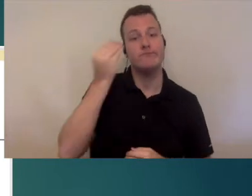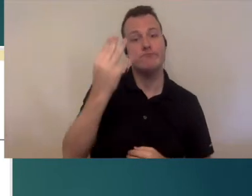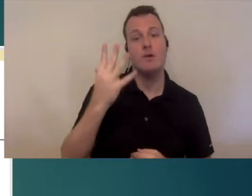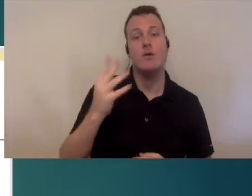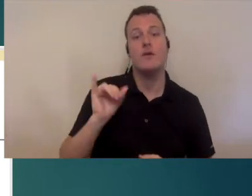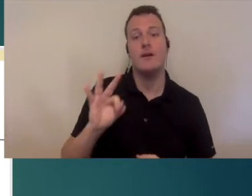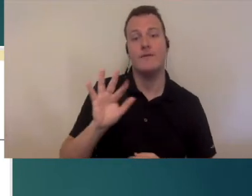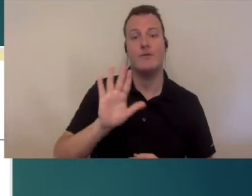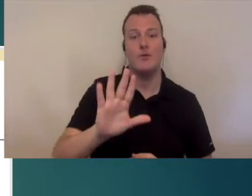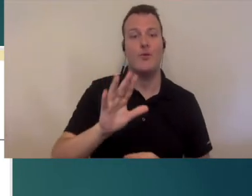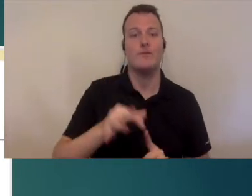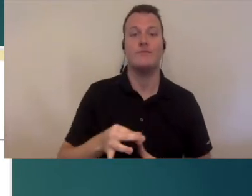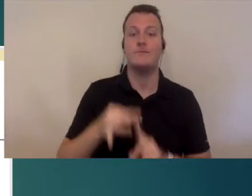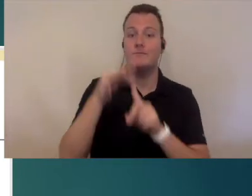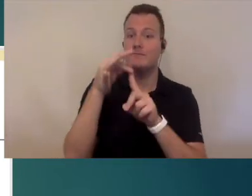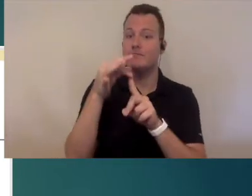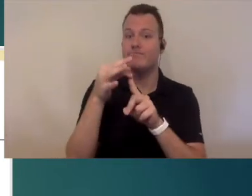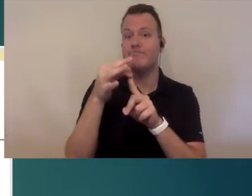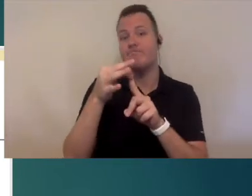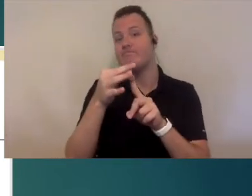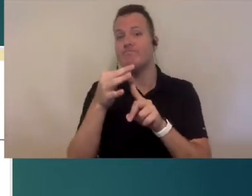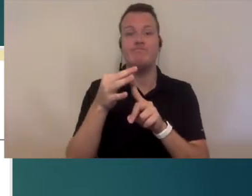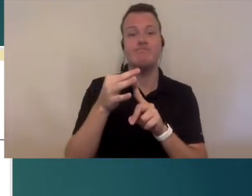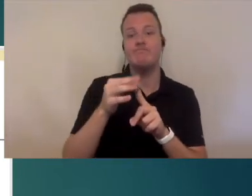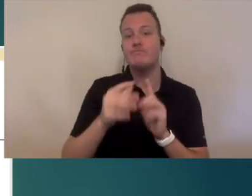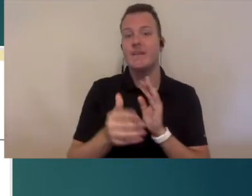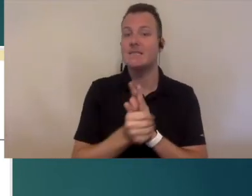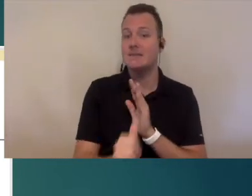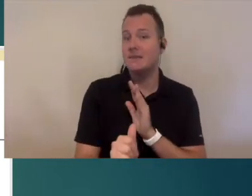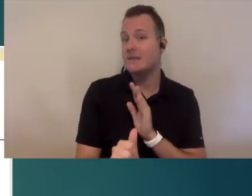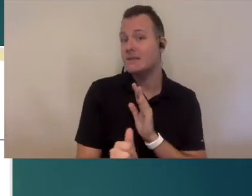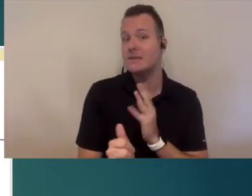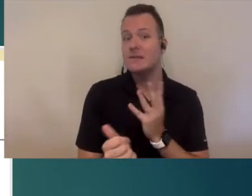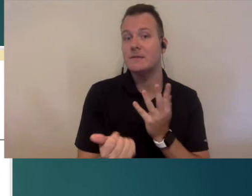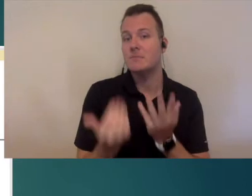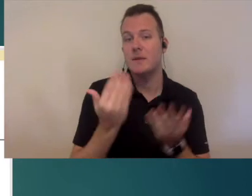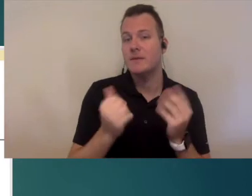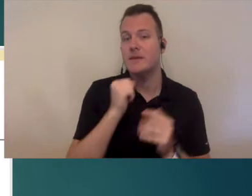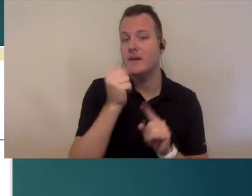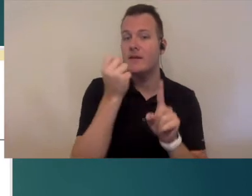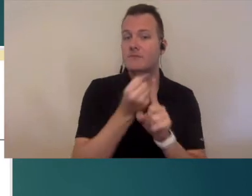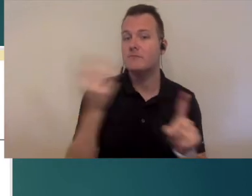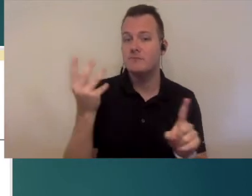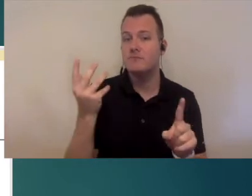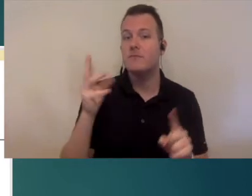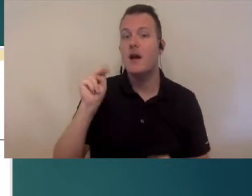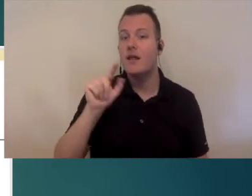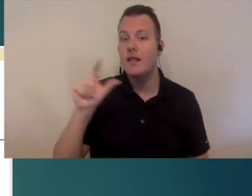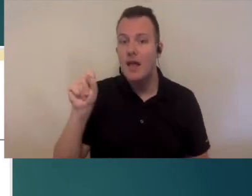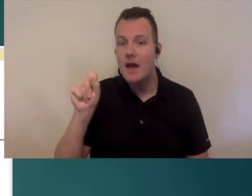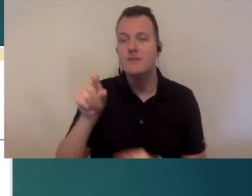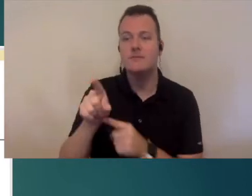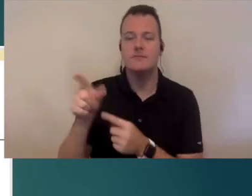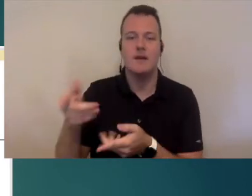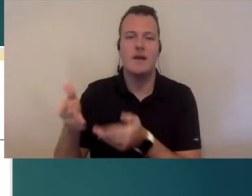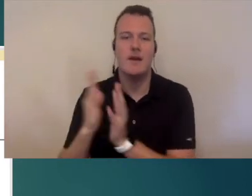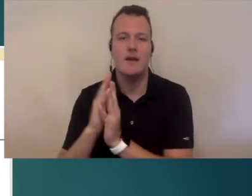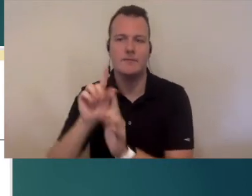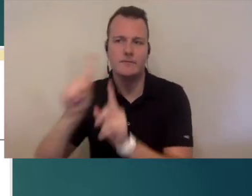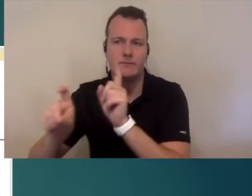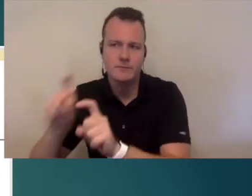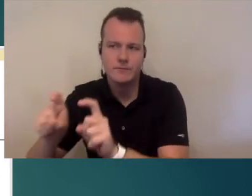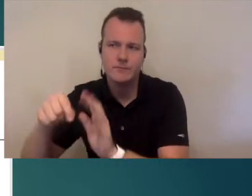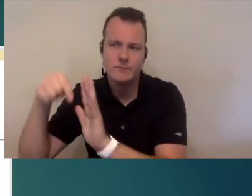list your kind of special talents, you might not expand upon them unless asked.